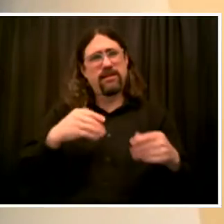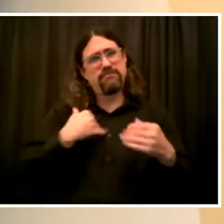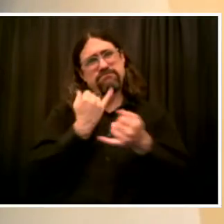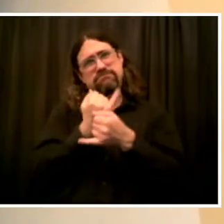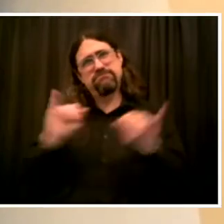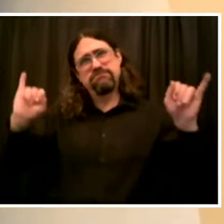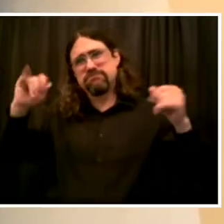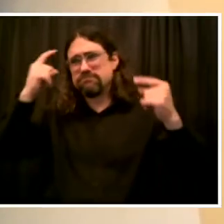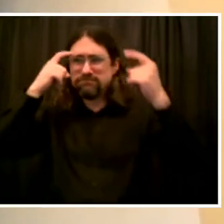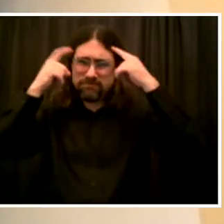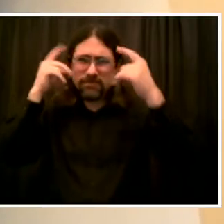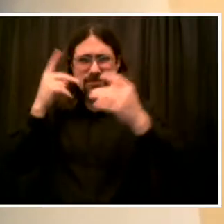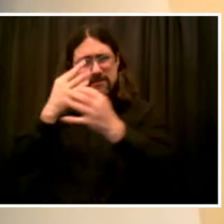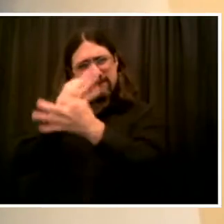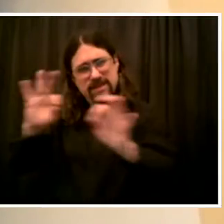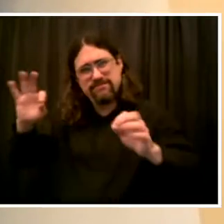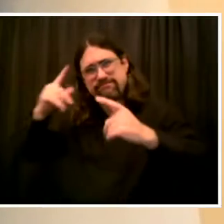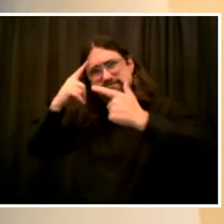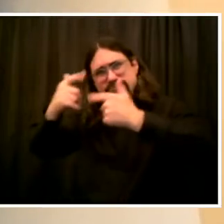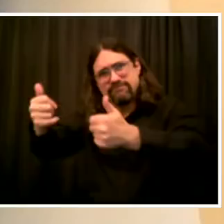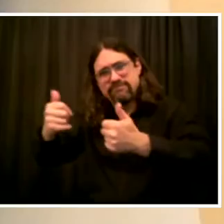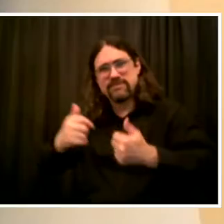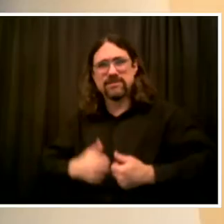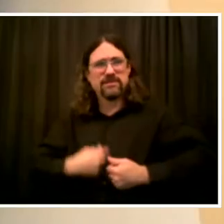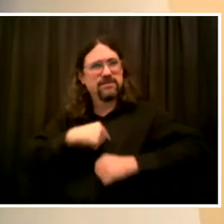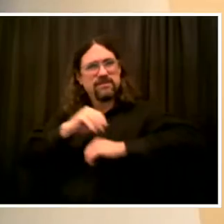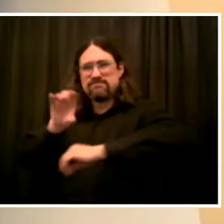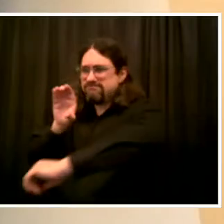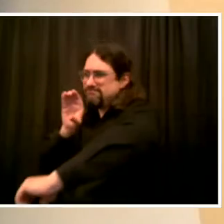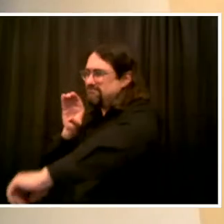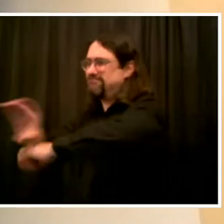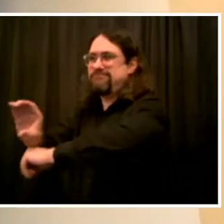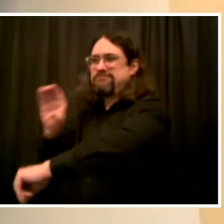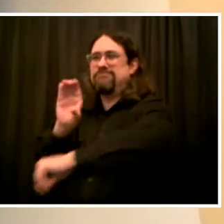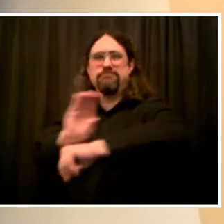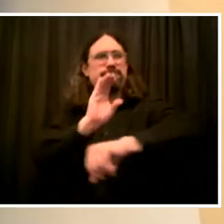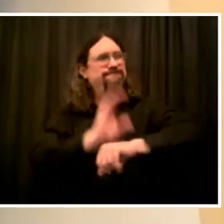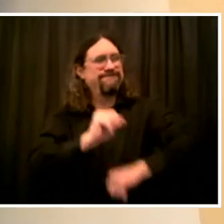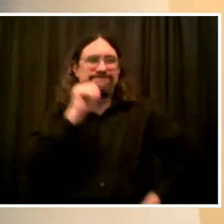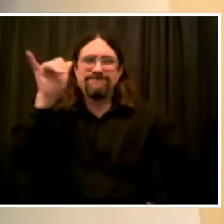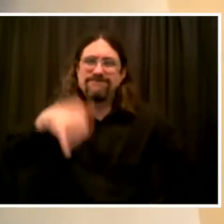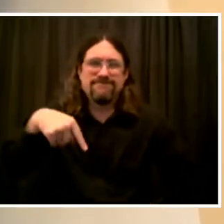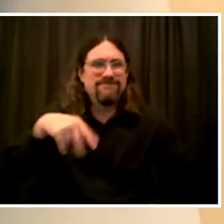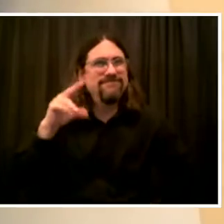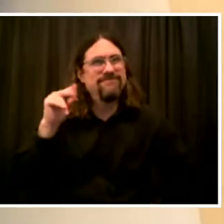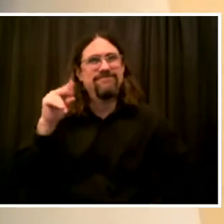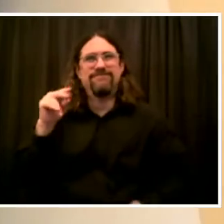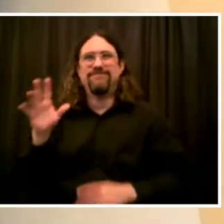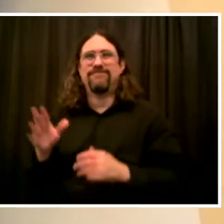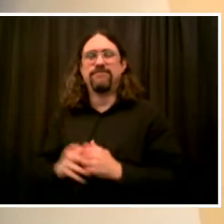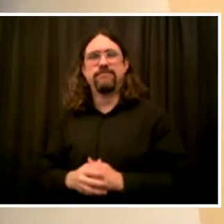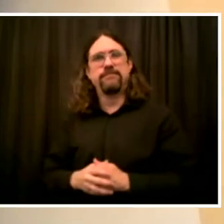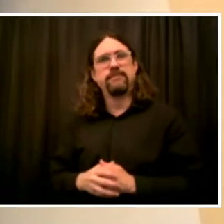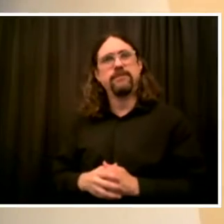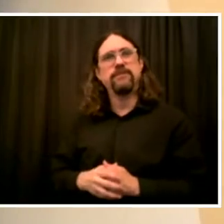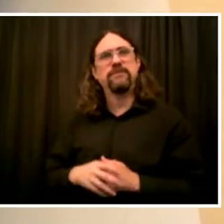THEIR NMID. THAT GIVES US AN INSIGHT INTO WHAT MIGHT WORK NEXT TIME. WE'LL KEEP TAKING